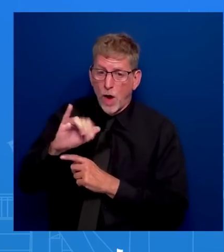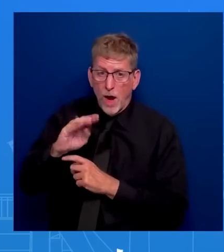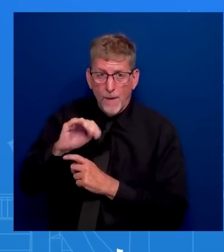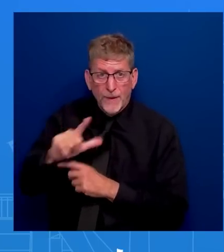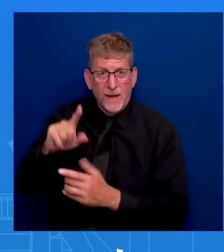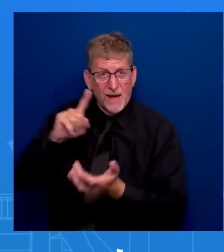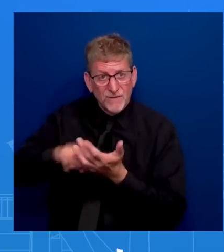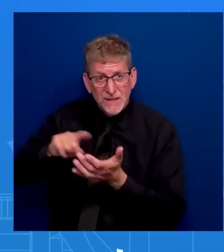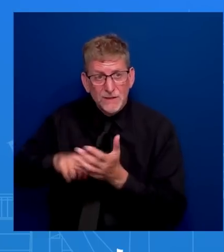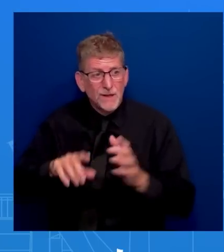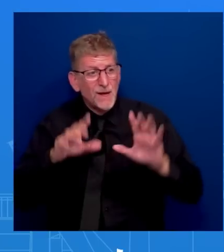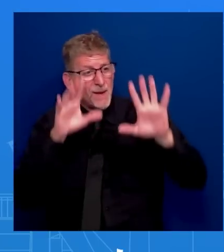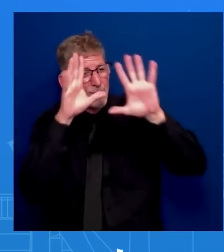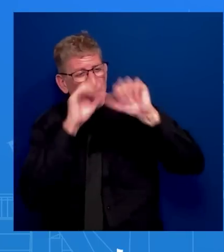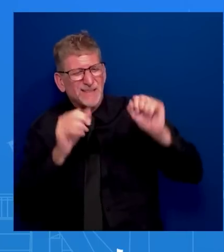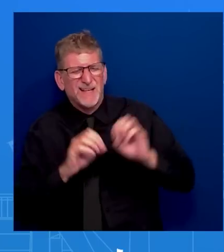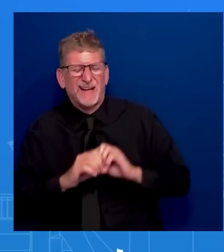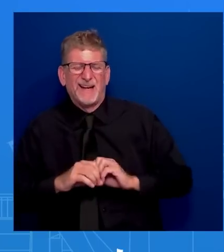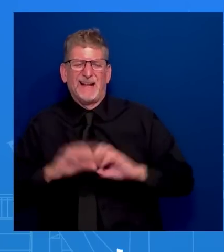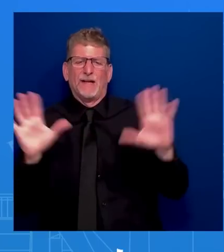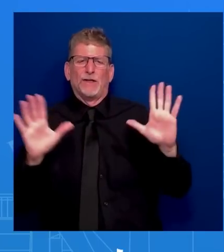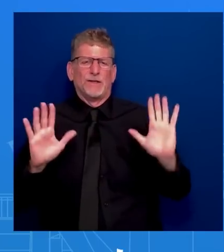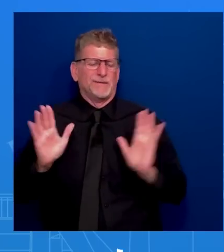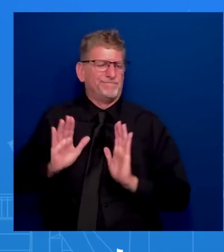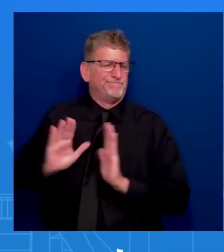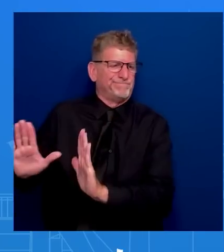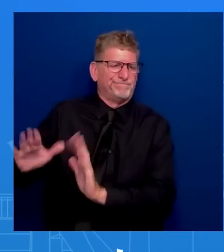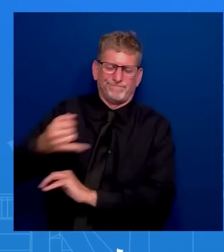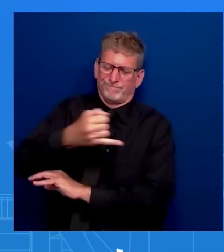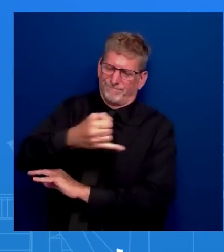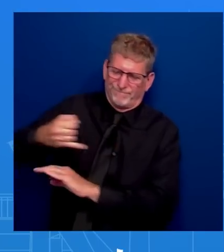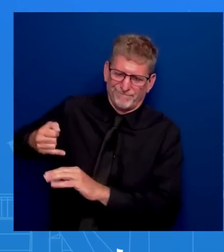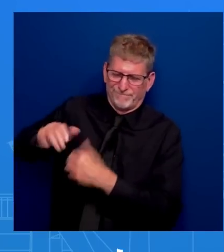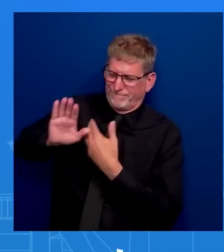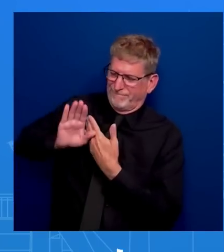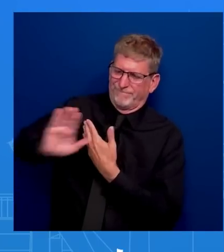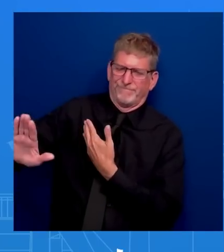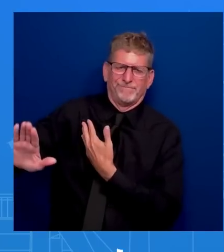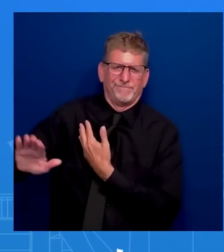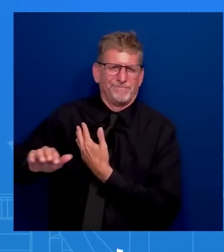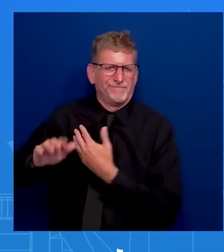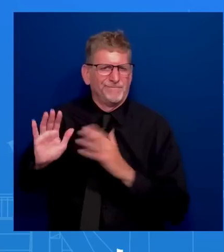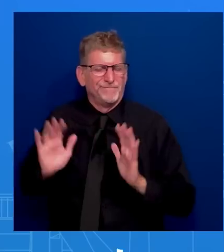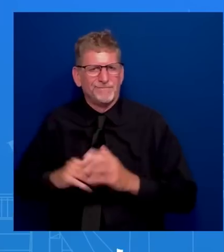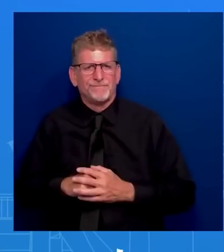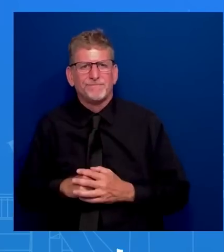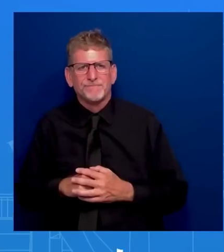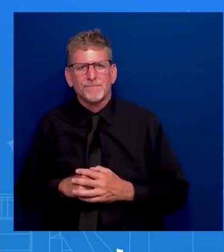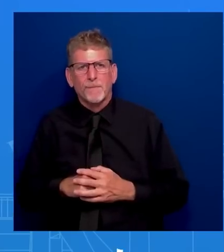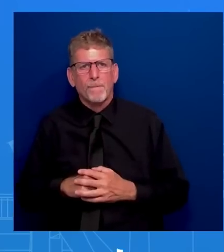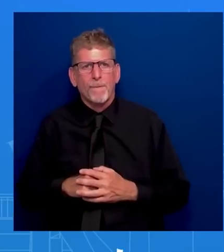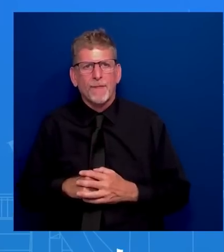I would refer you to Department of Justice on those -- those two topics that you just brought up. The Press: Yes. So, one final question from me. Ms. Jean-Pierre: Sure. The Press: The Secretary is in Africa.